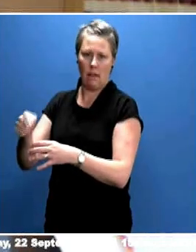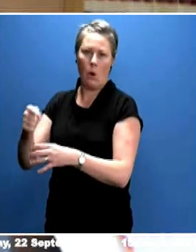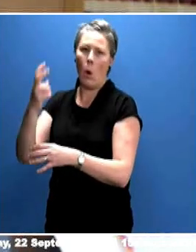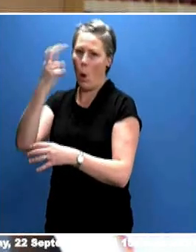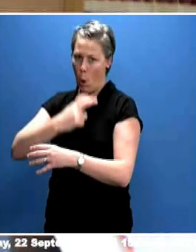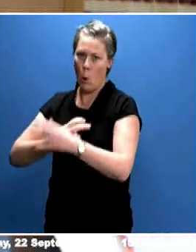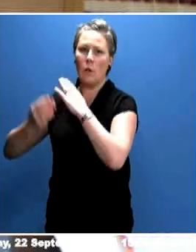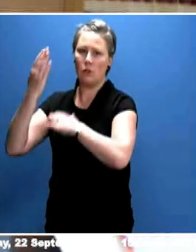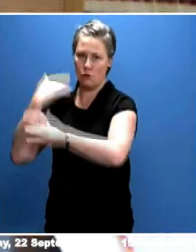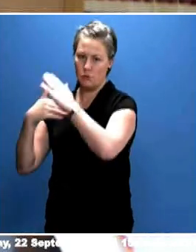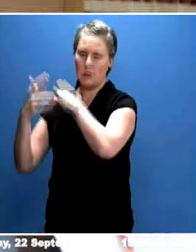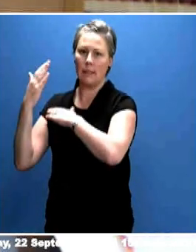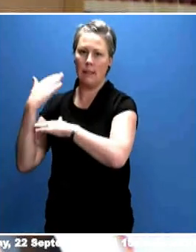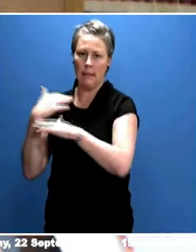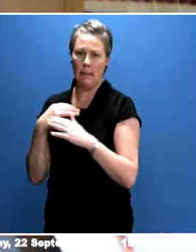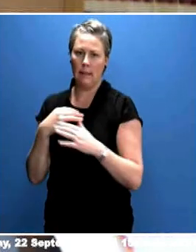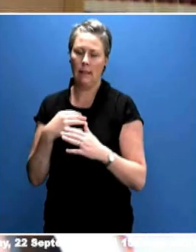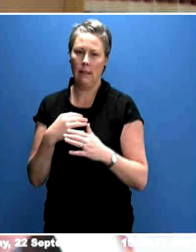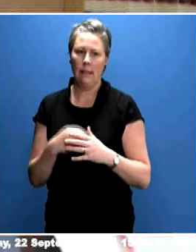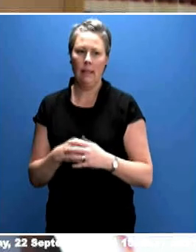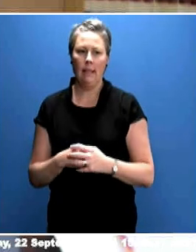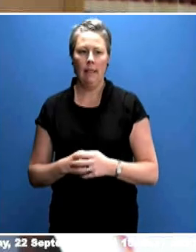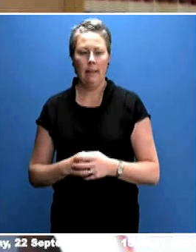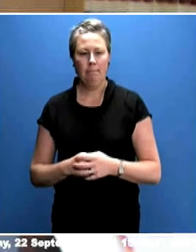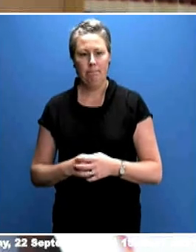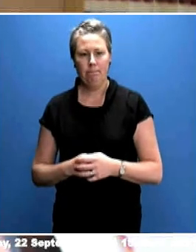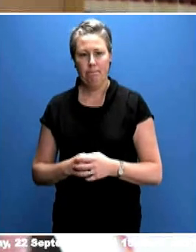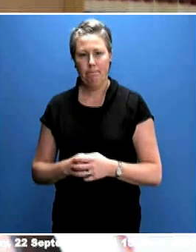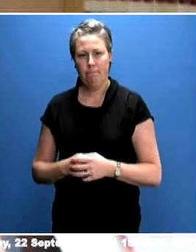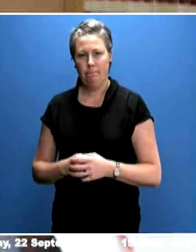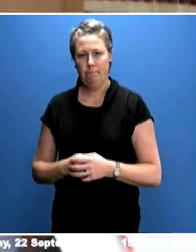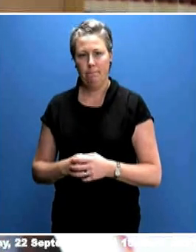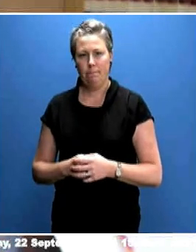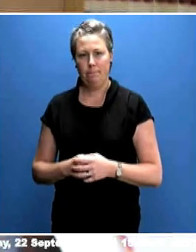You have the information there, but there is, as it says, a history for